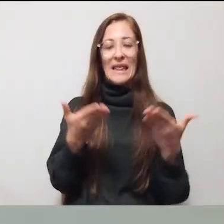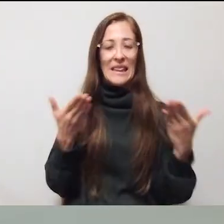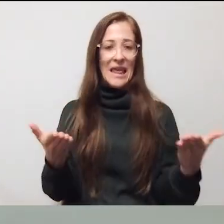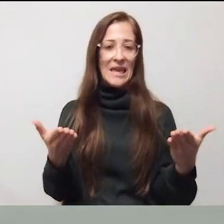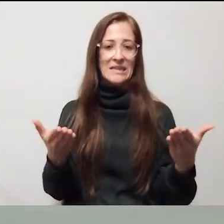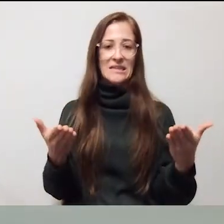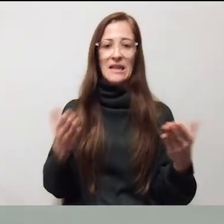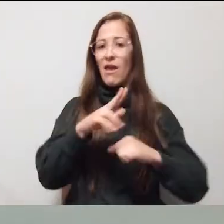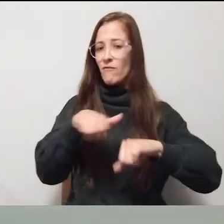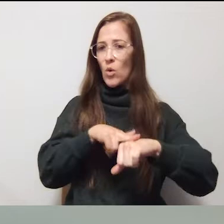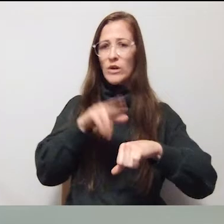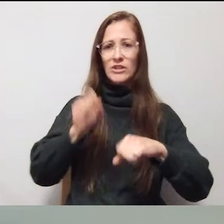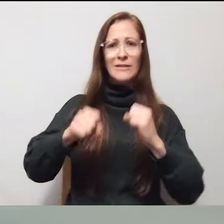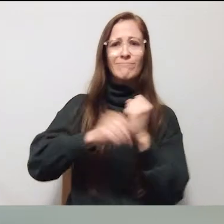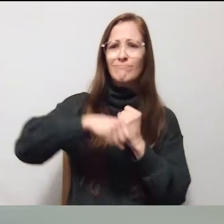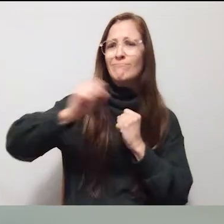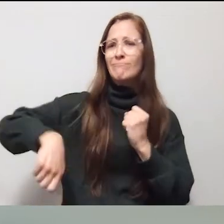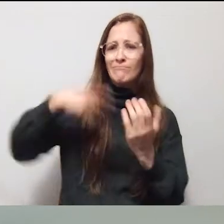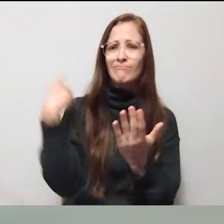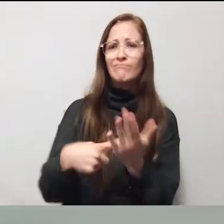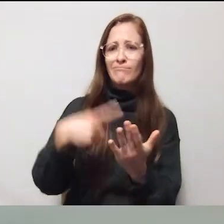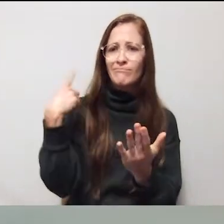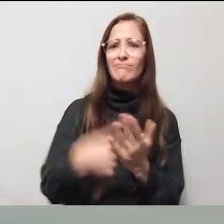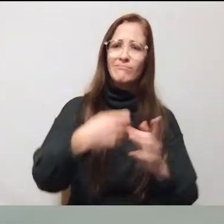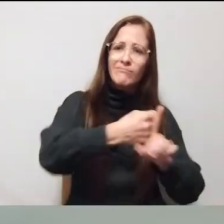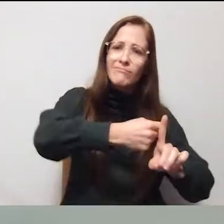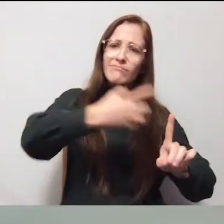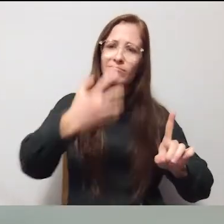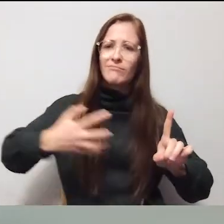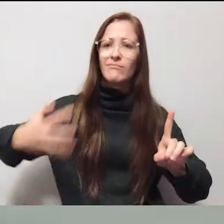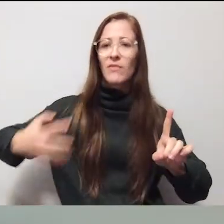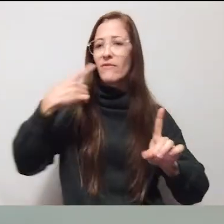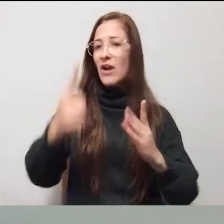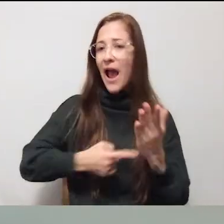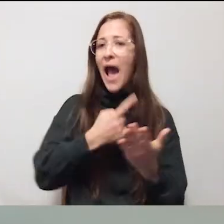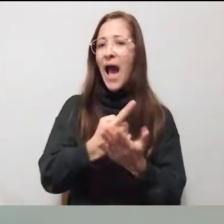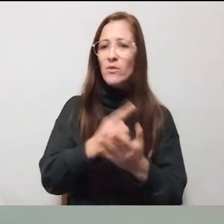and of course we could talk about this for hours, quite frankly, just the whole scope of what it is that you do.